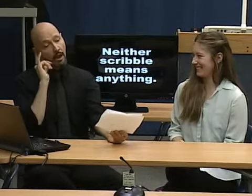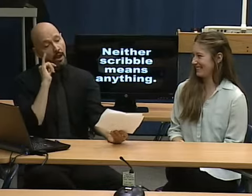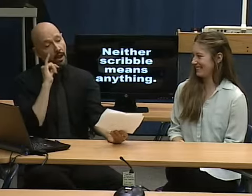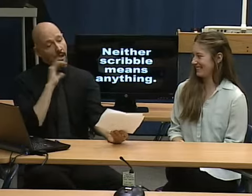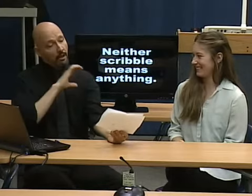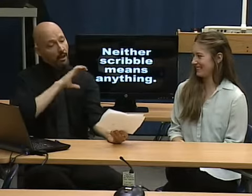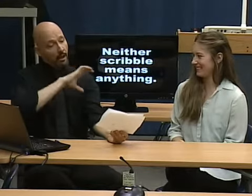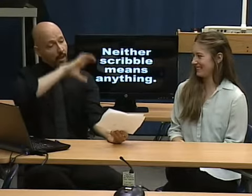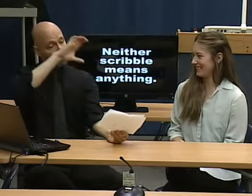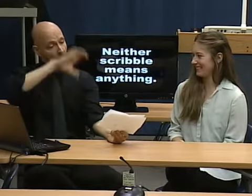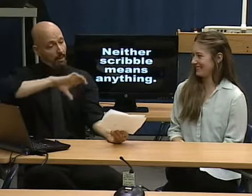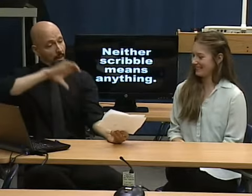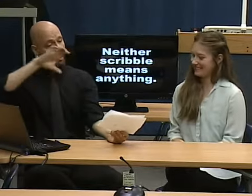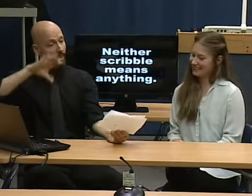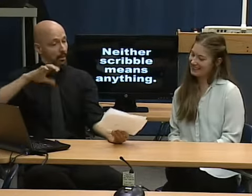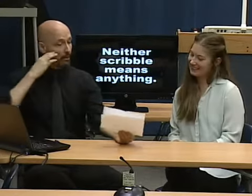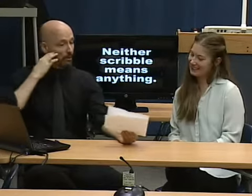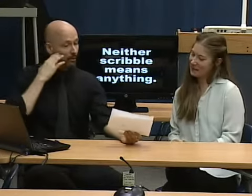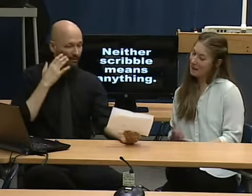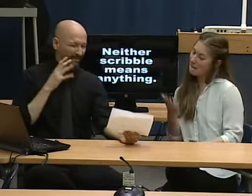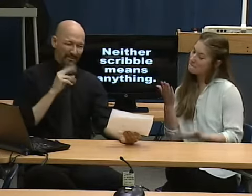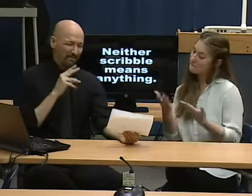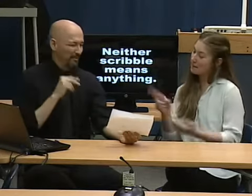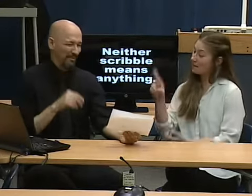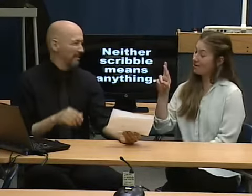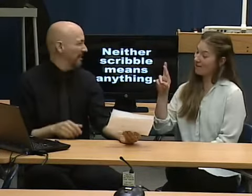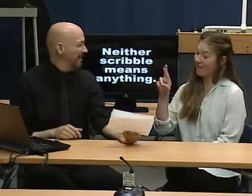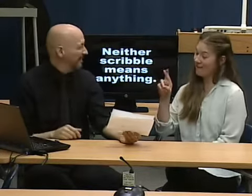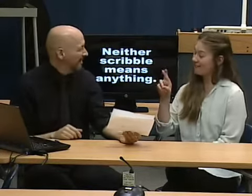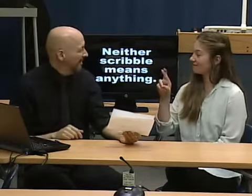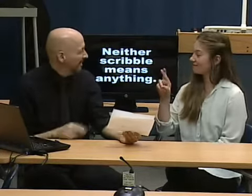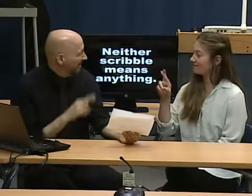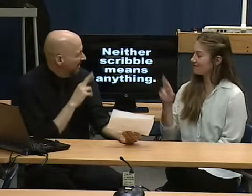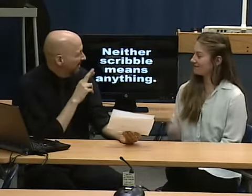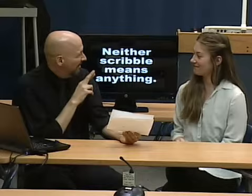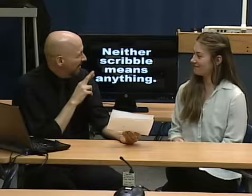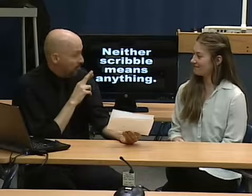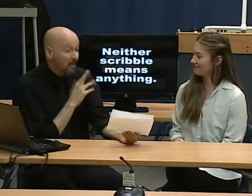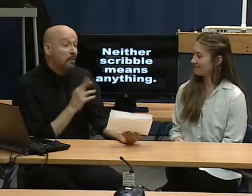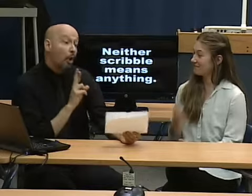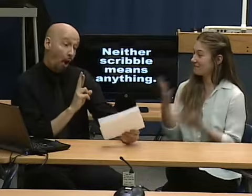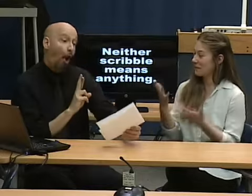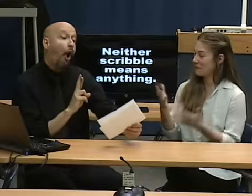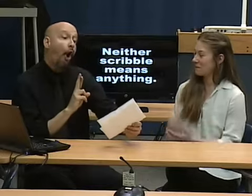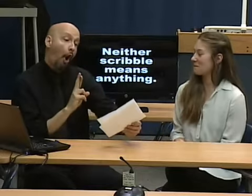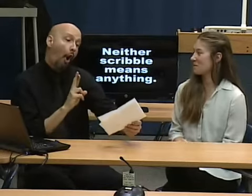a C-handshape doing this? You know? Nah. Maybe an "R"? R? Oh! An "R"!